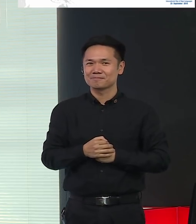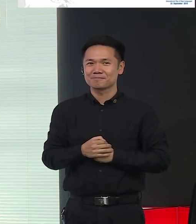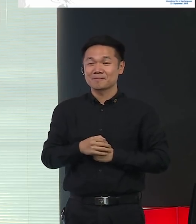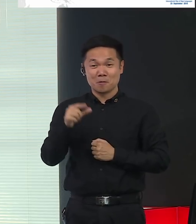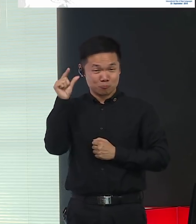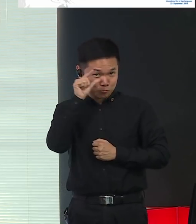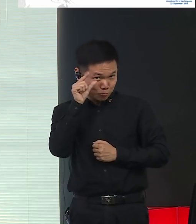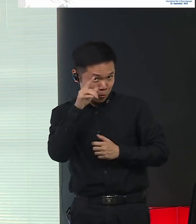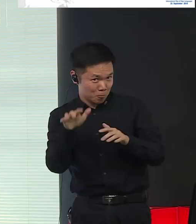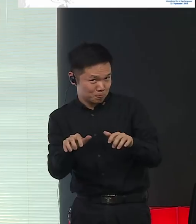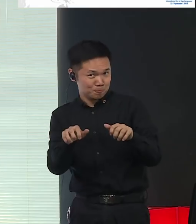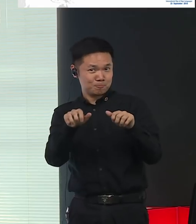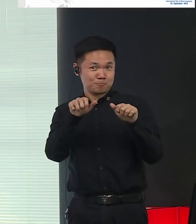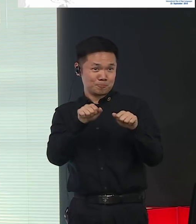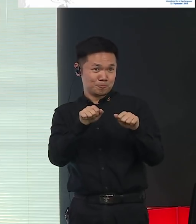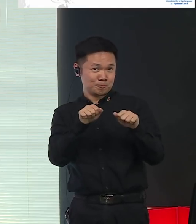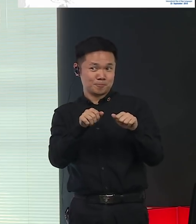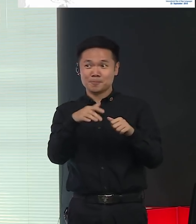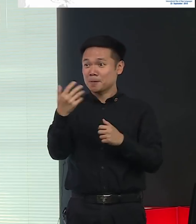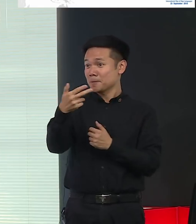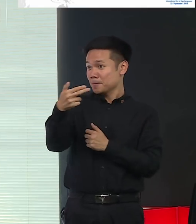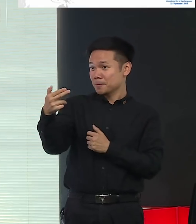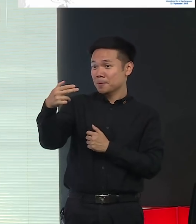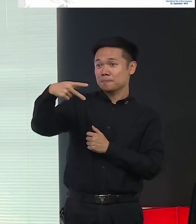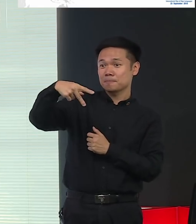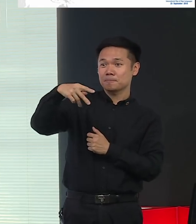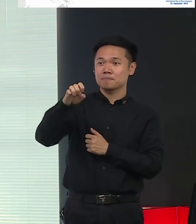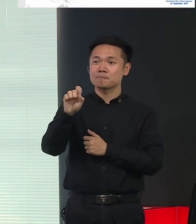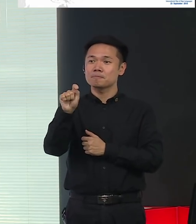governor Hirai of toe Tory Prefecture. Thank you very much for being here today.